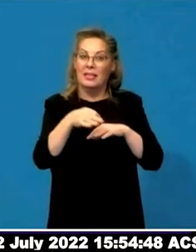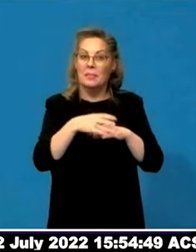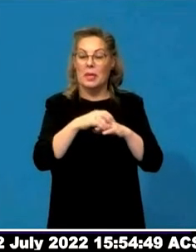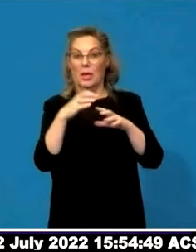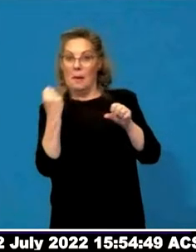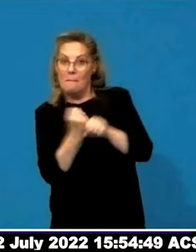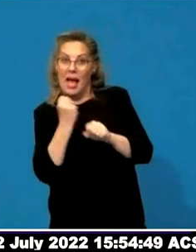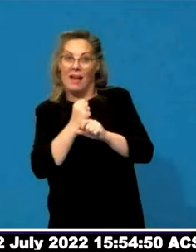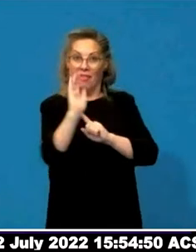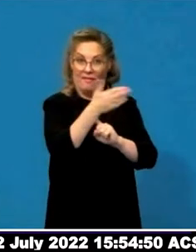And it's called 'Carry the Flag'.